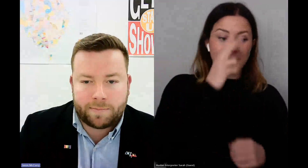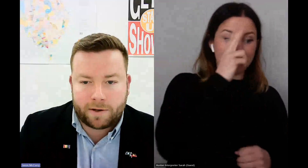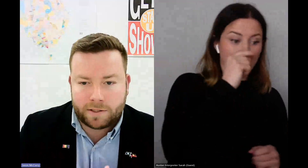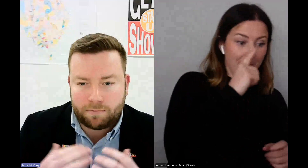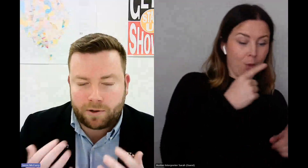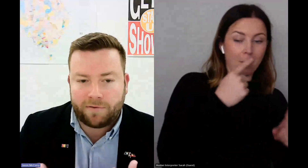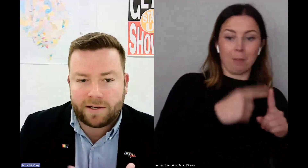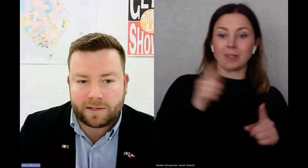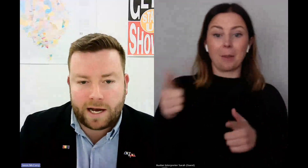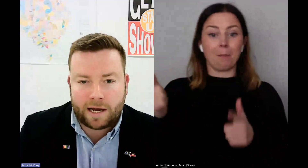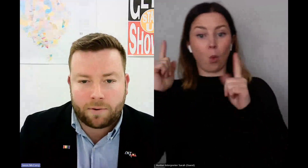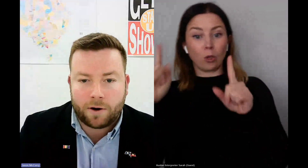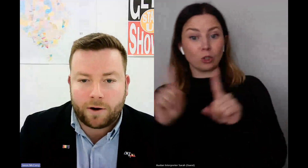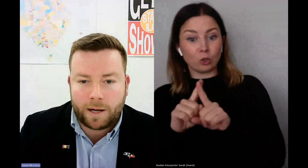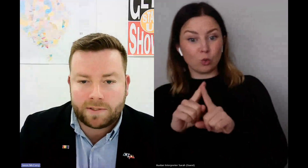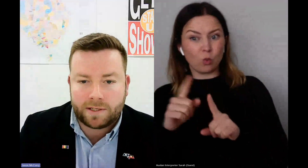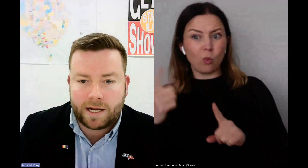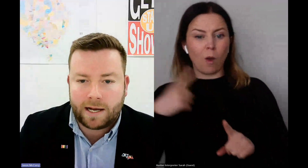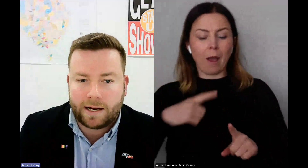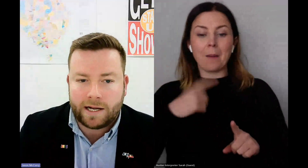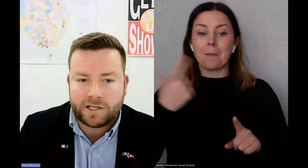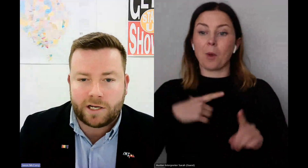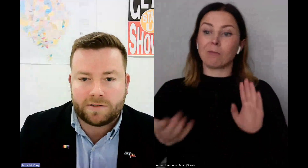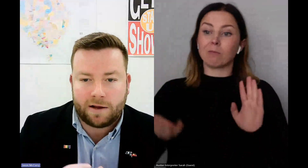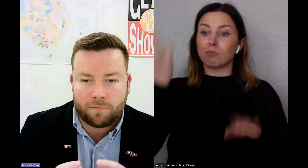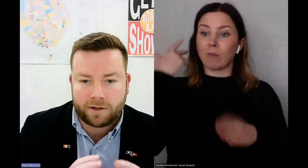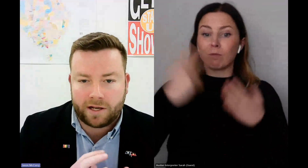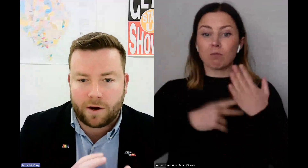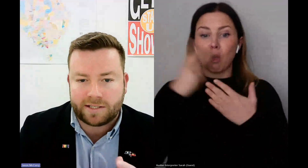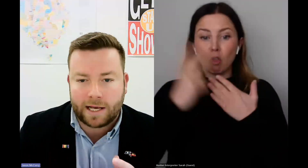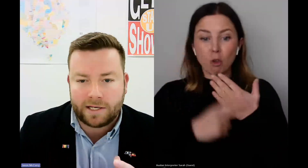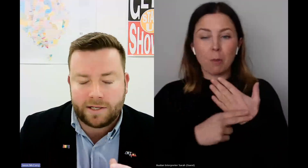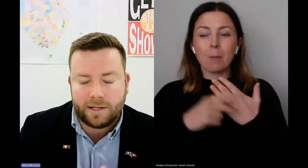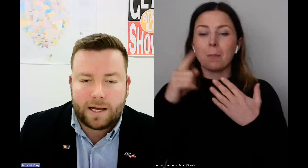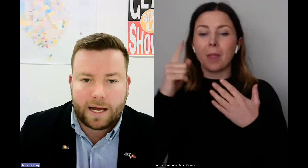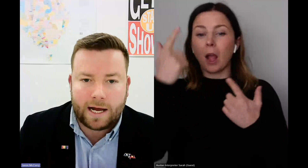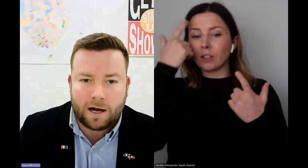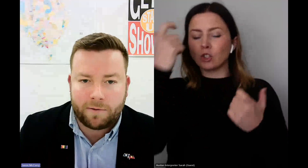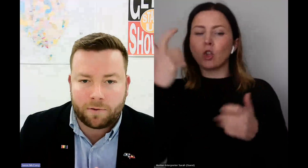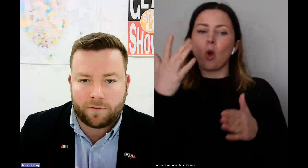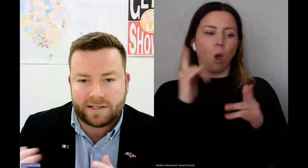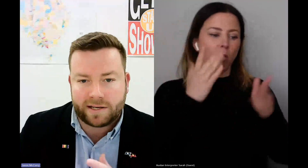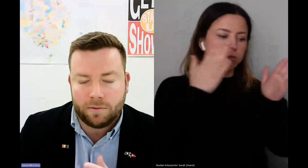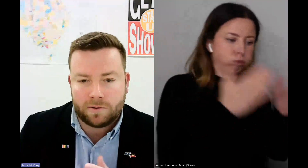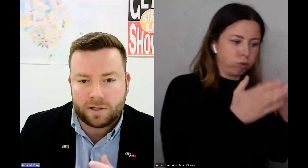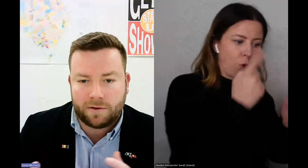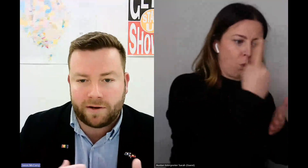is because previous programs and initiatives have worked in isolation of improving skills of